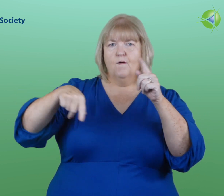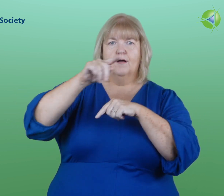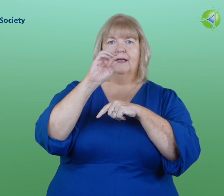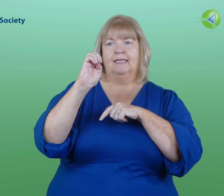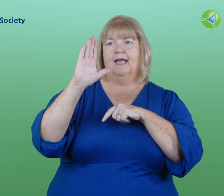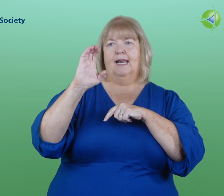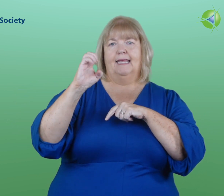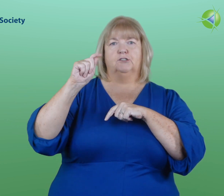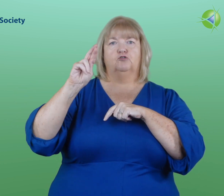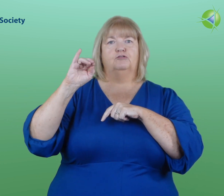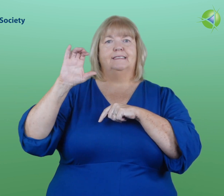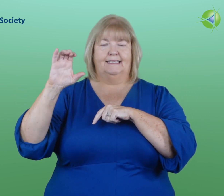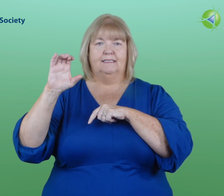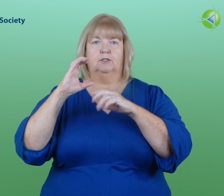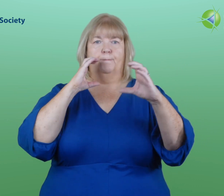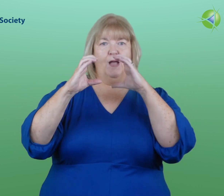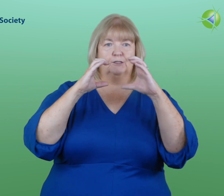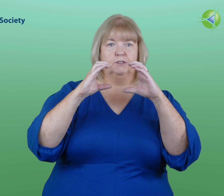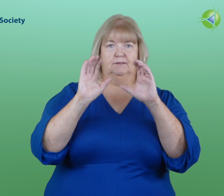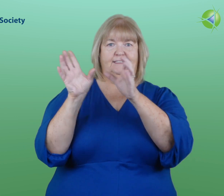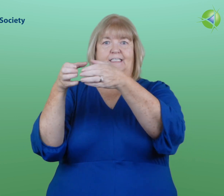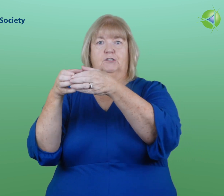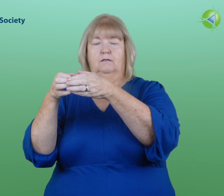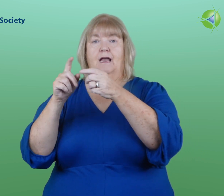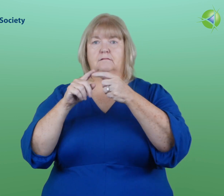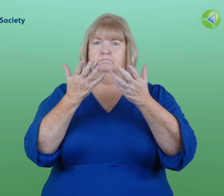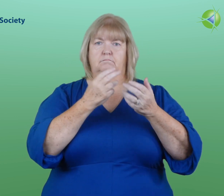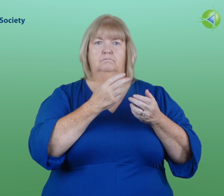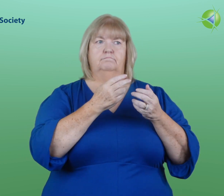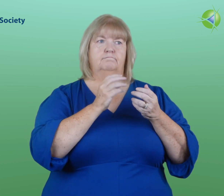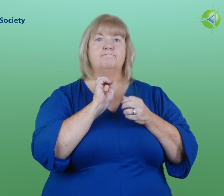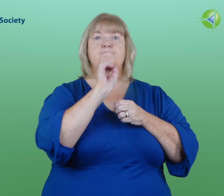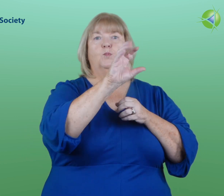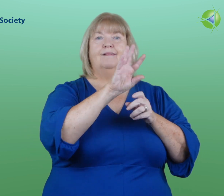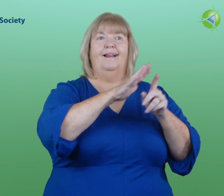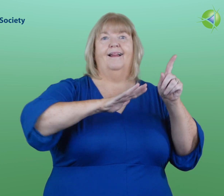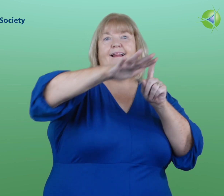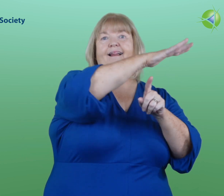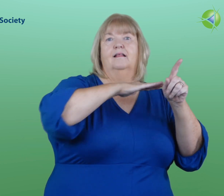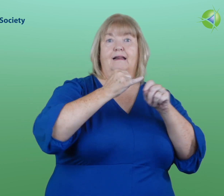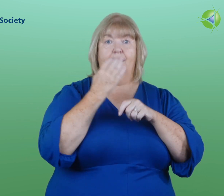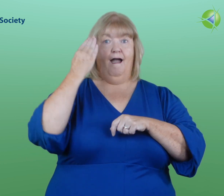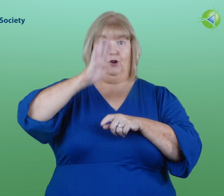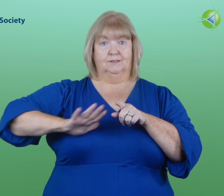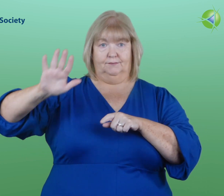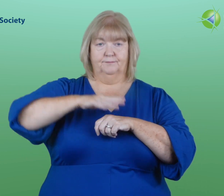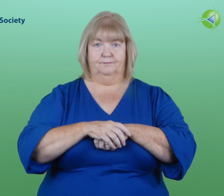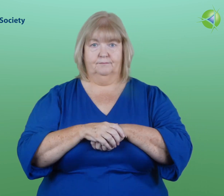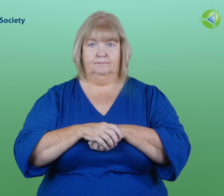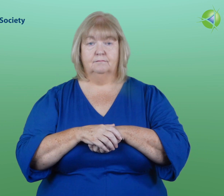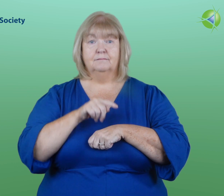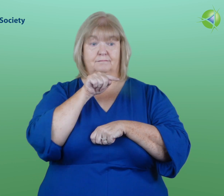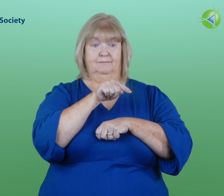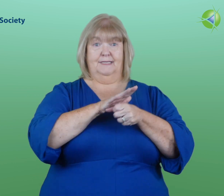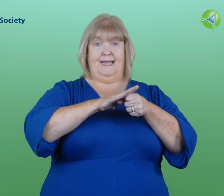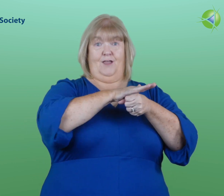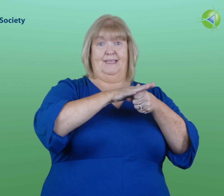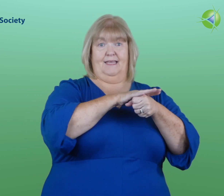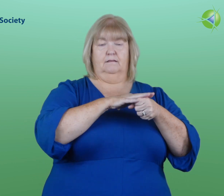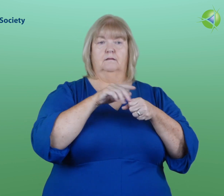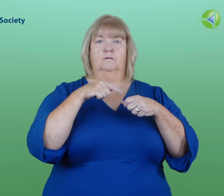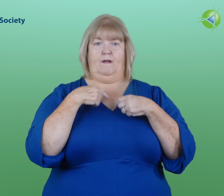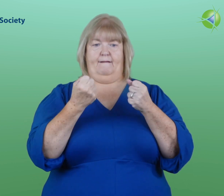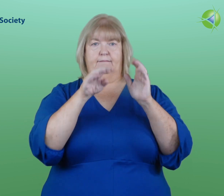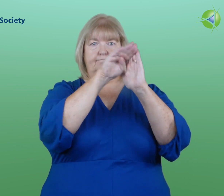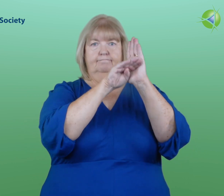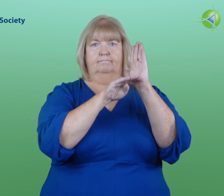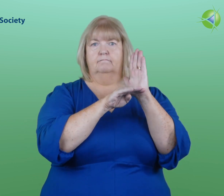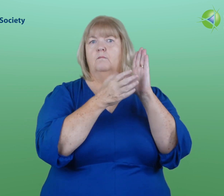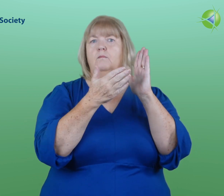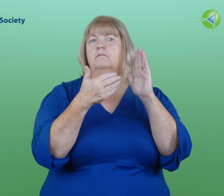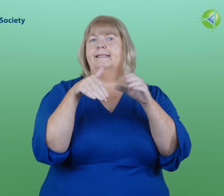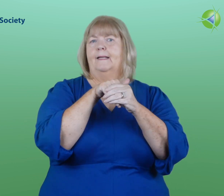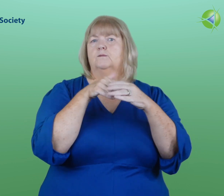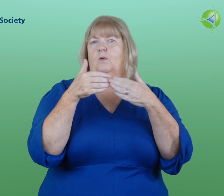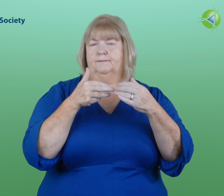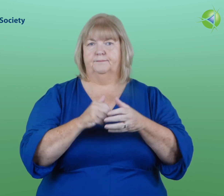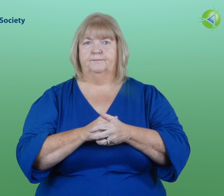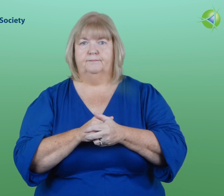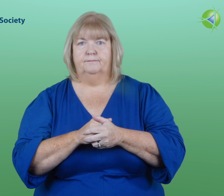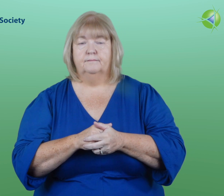electronic communications sector and the postal sector in Ireland. The areas we regulate include: